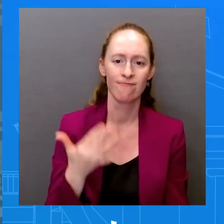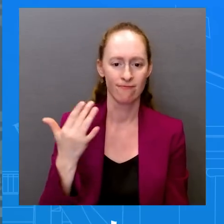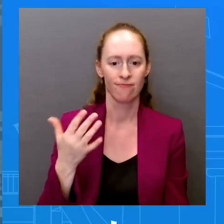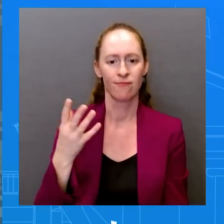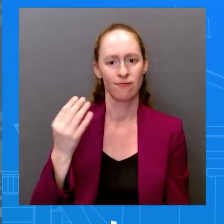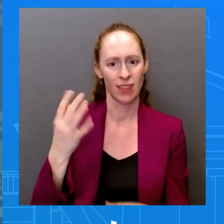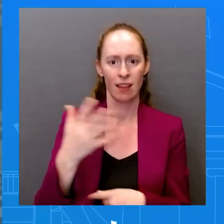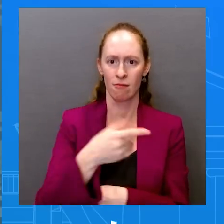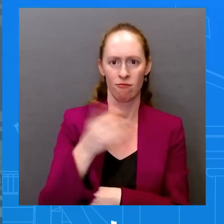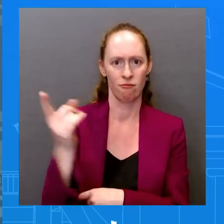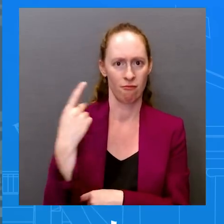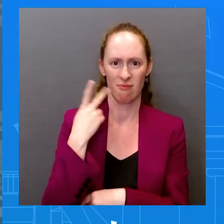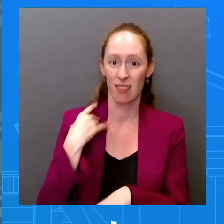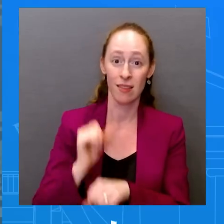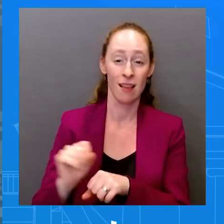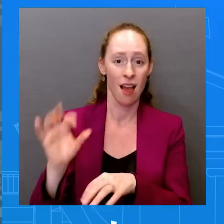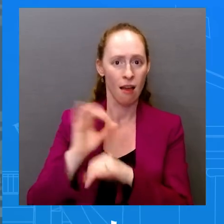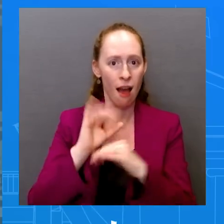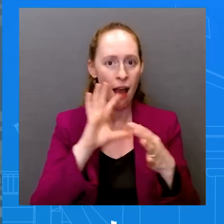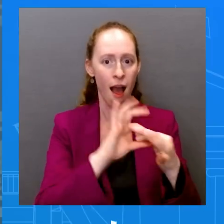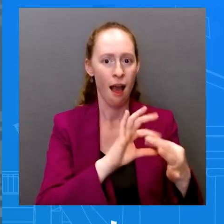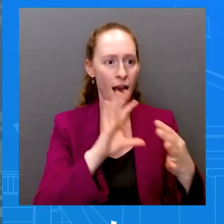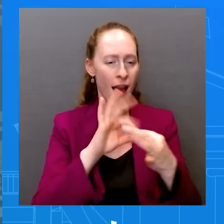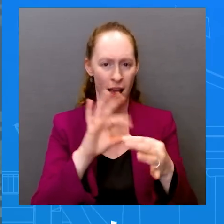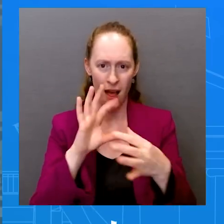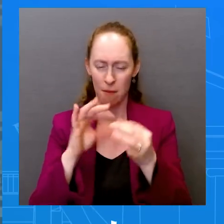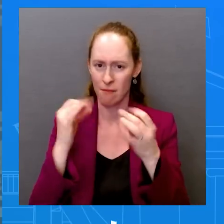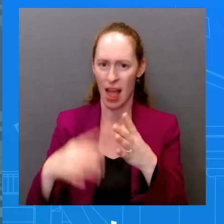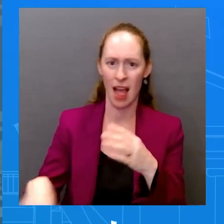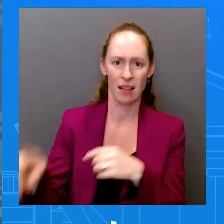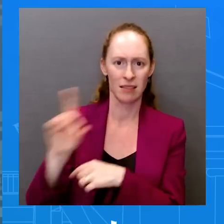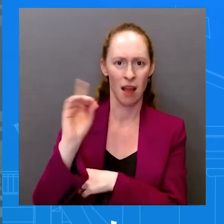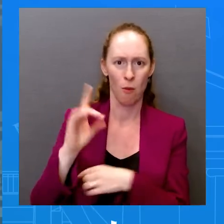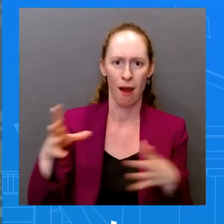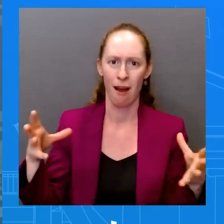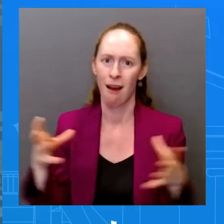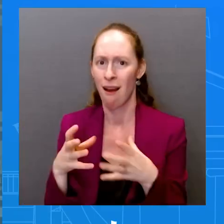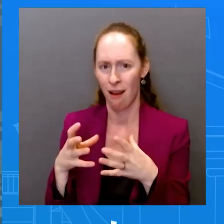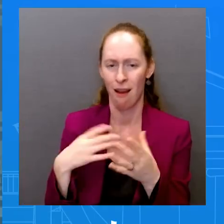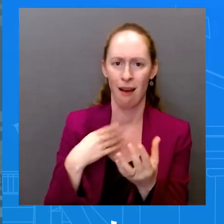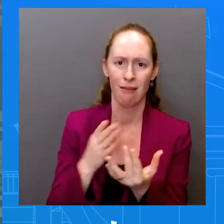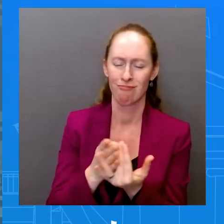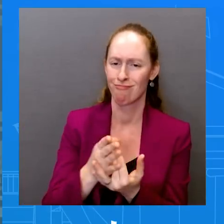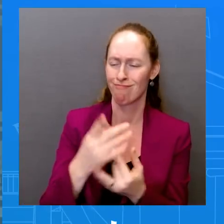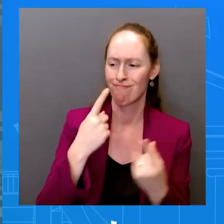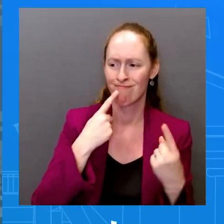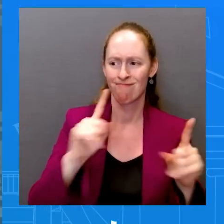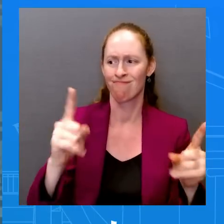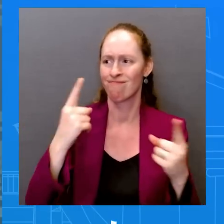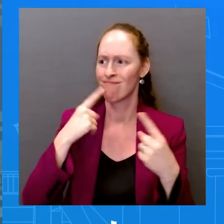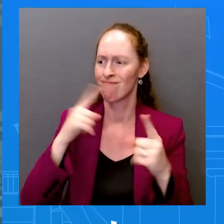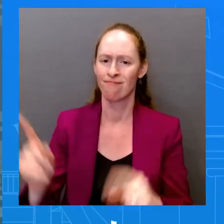Democrats in Congress have been able to do. We have a lot of things that we can talk about directly with the American people.